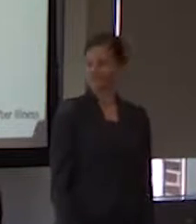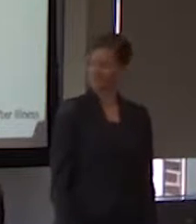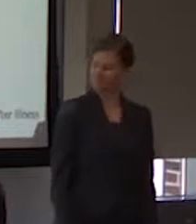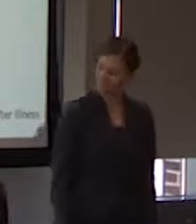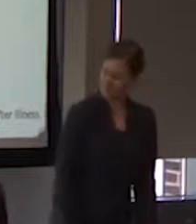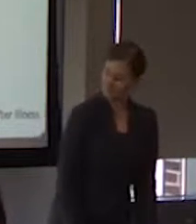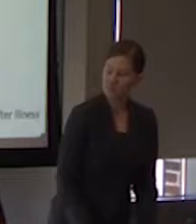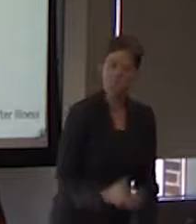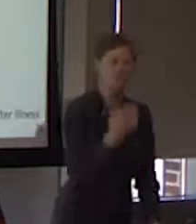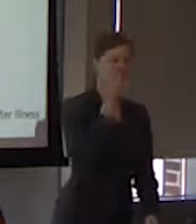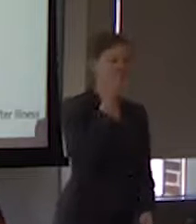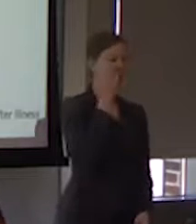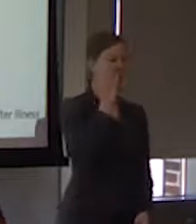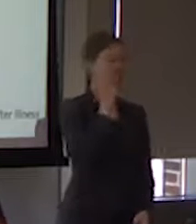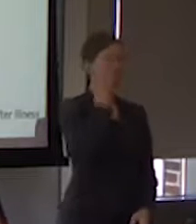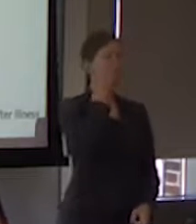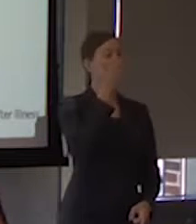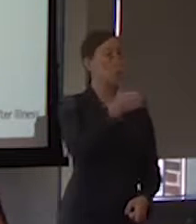I knew that my future lay within this diagram.